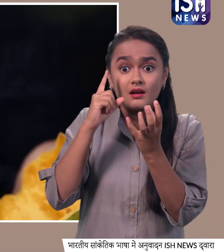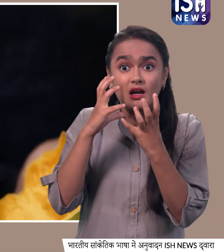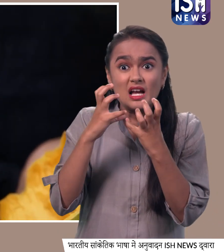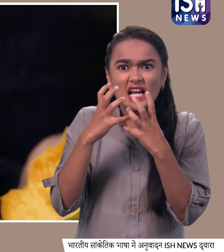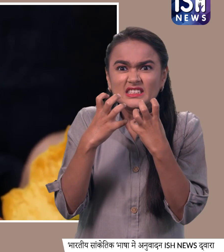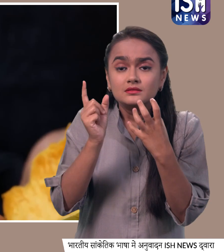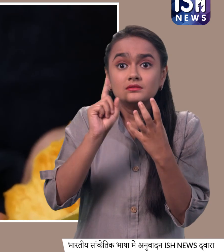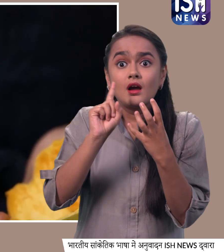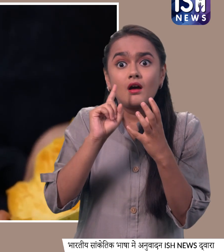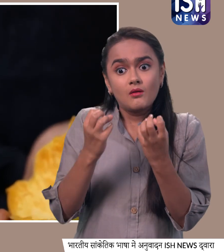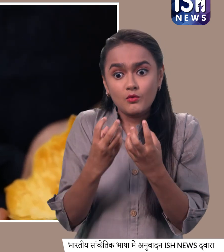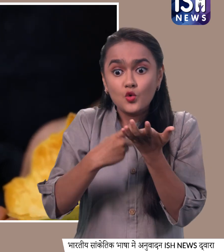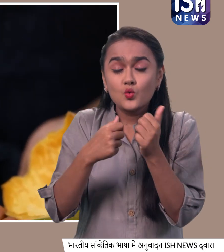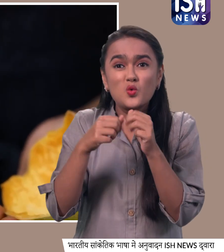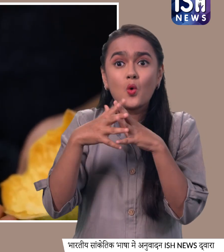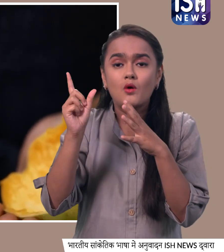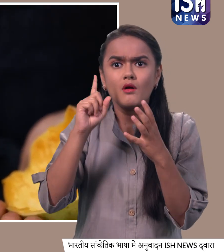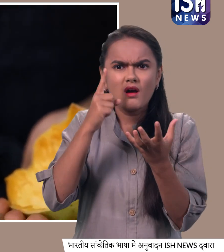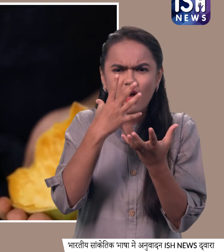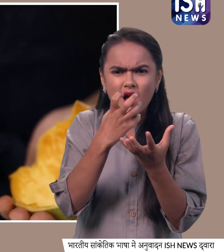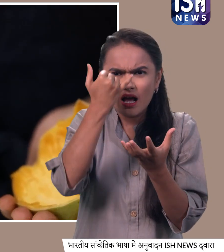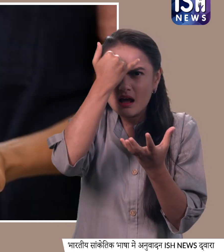A properly ripened Bael fruit looks yellow in colour